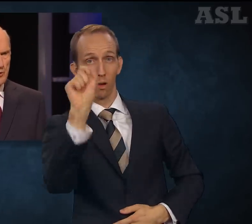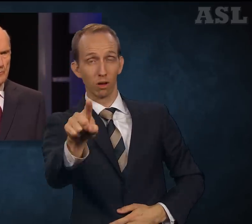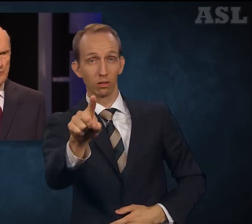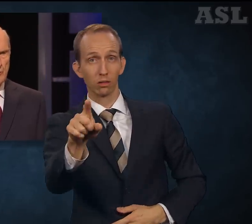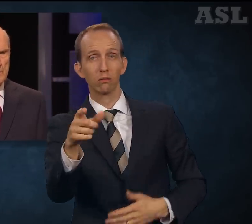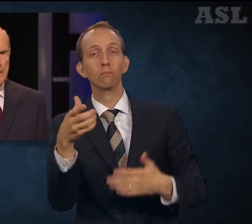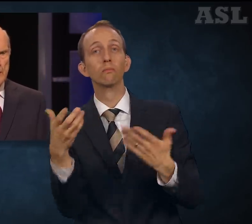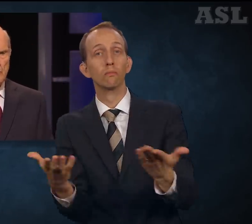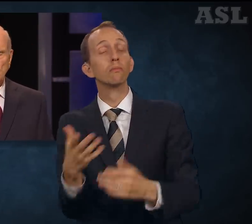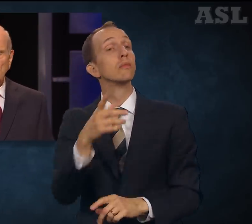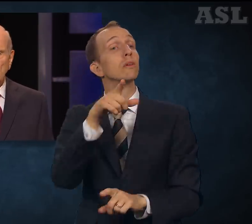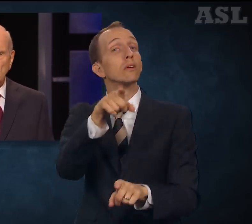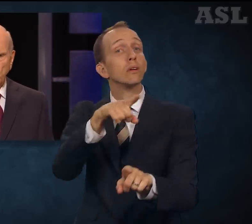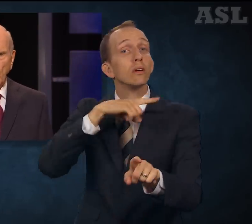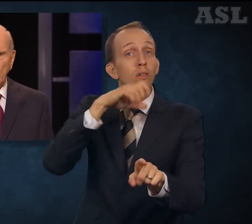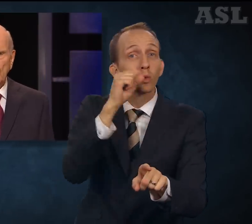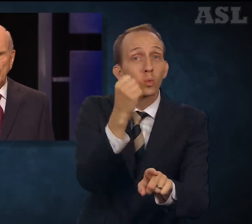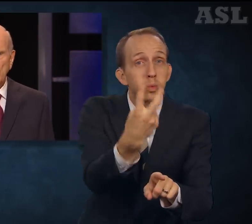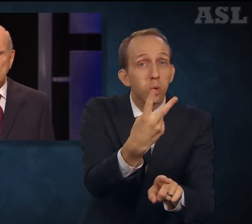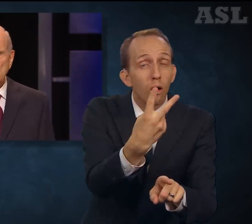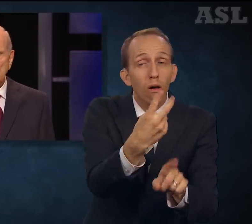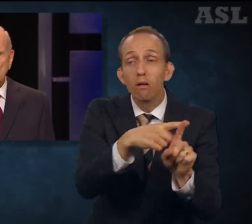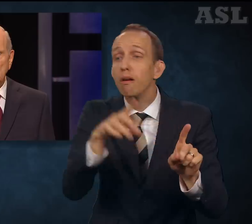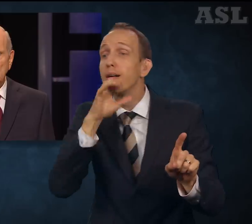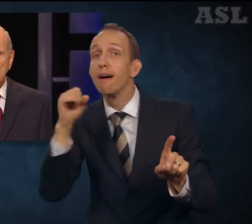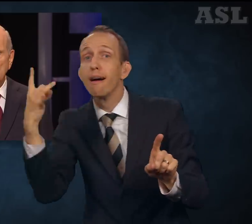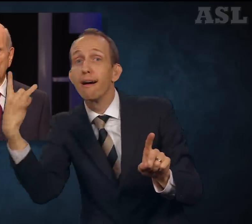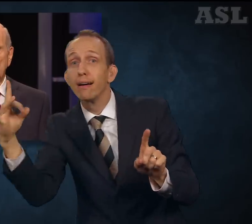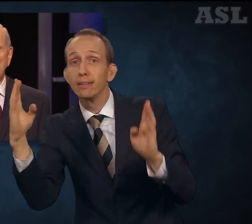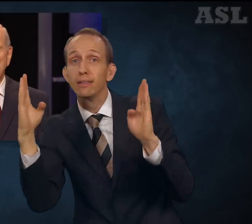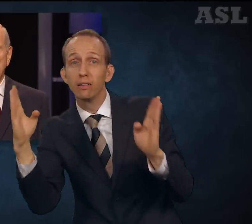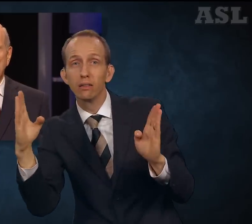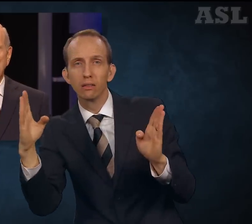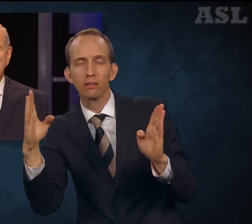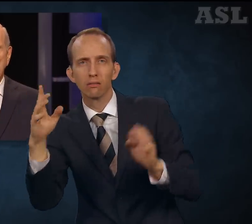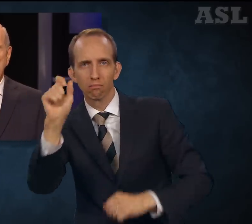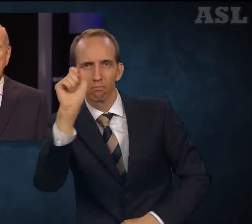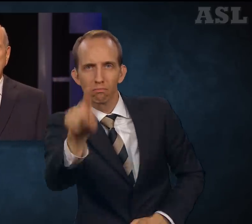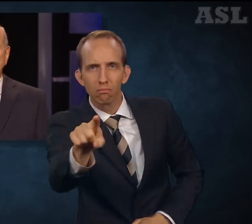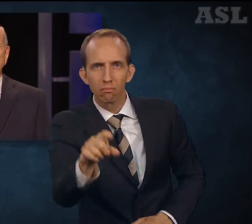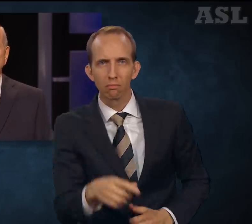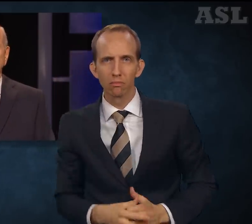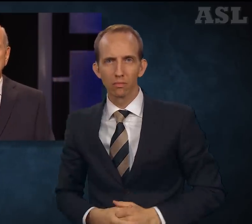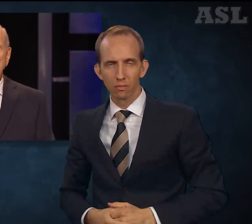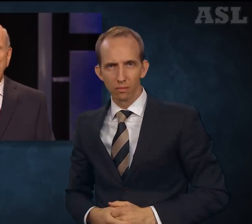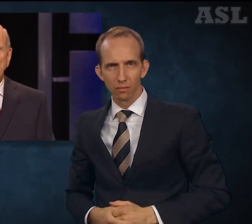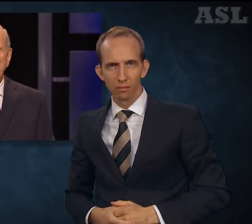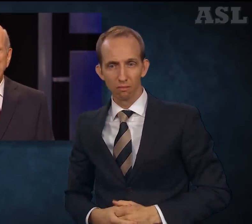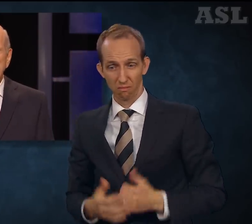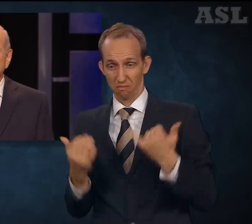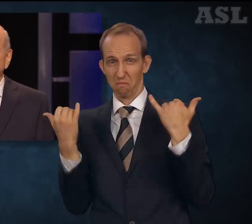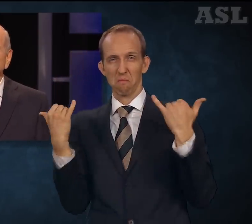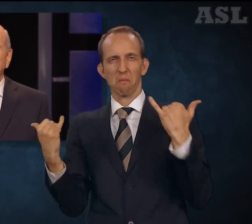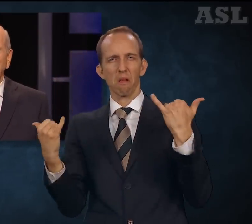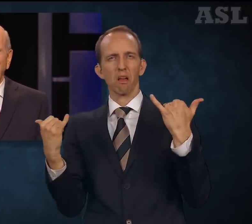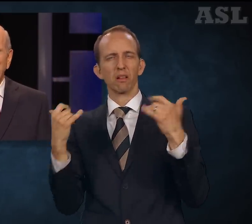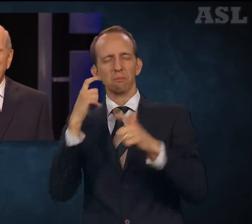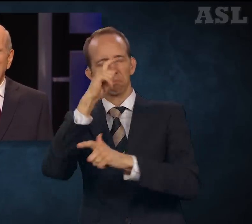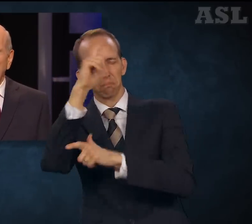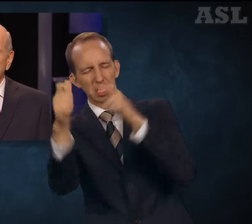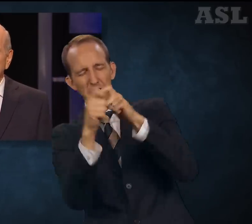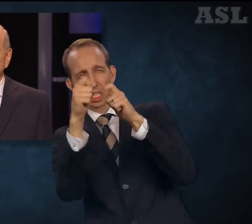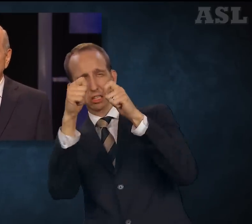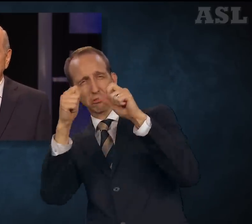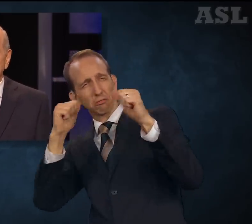MY QUESTION TONIGHT TO EVERY